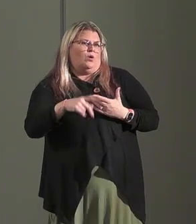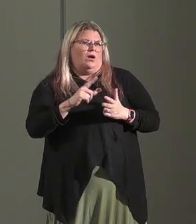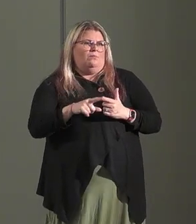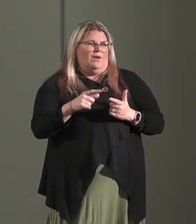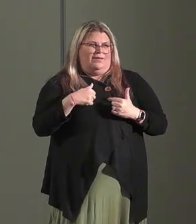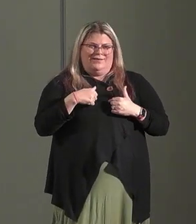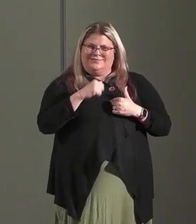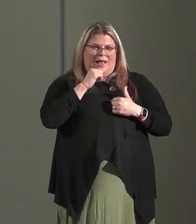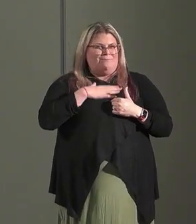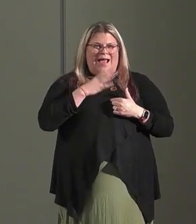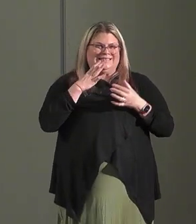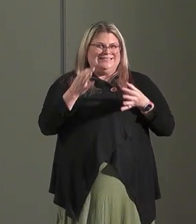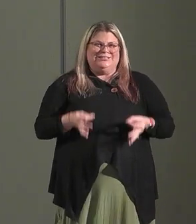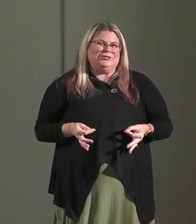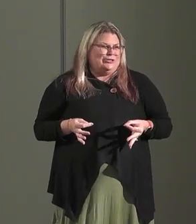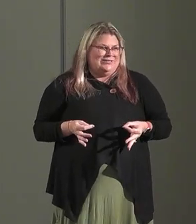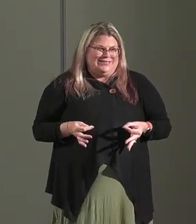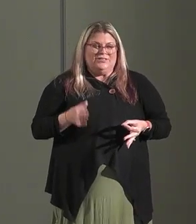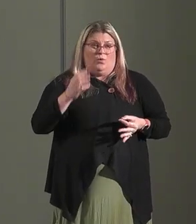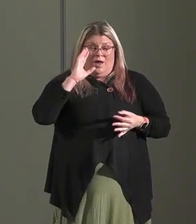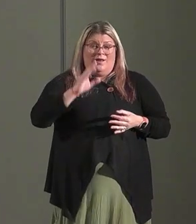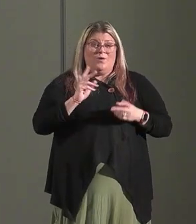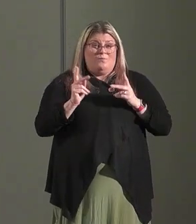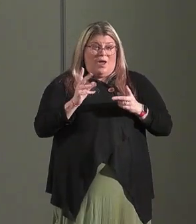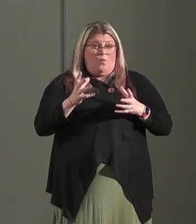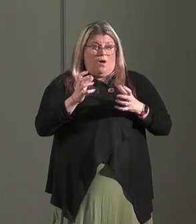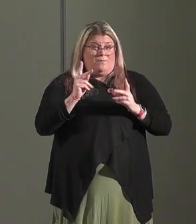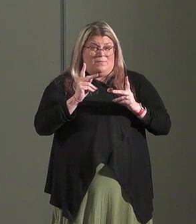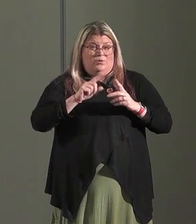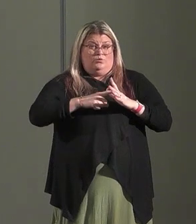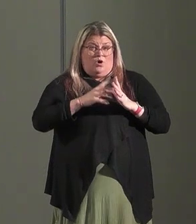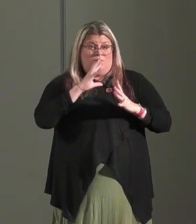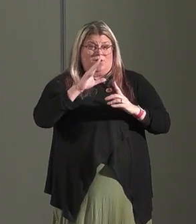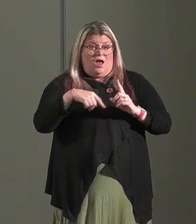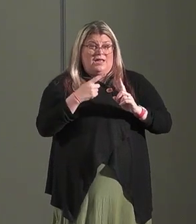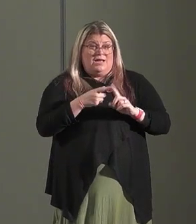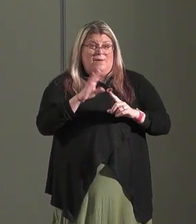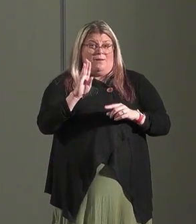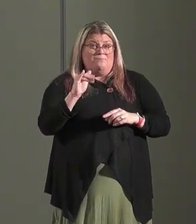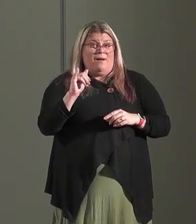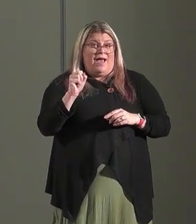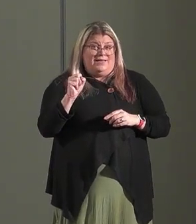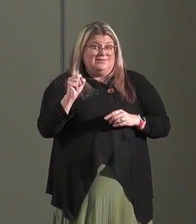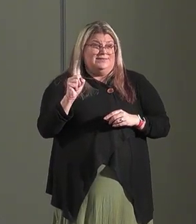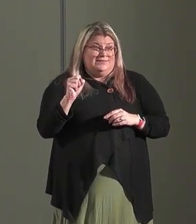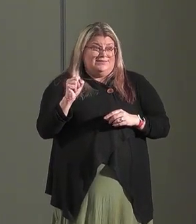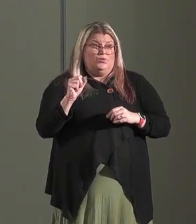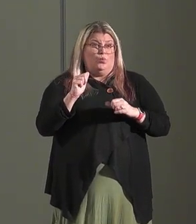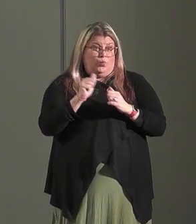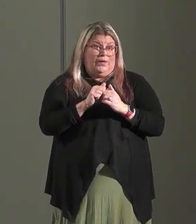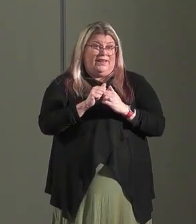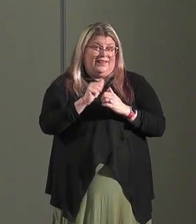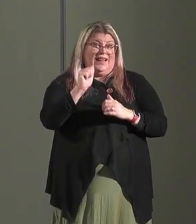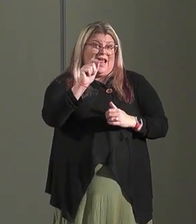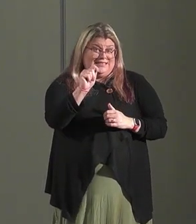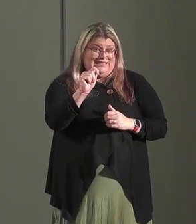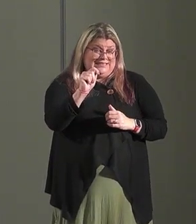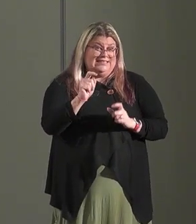We really -- I want people to start to talk about bias. And assistive technology distribution. I